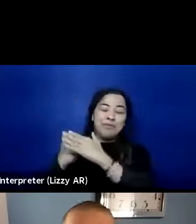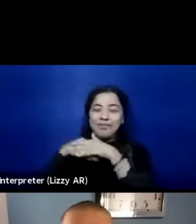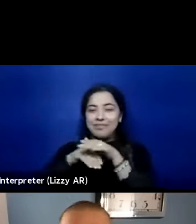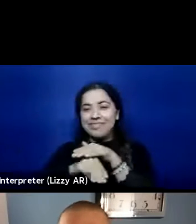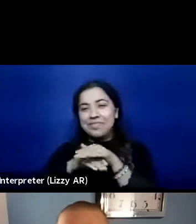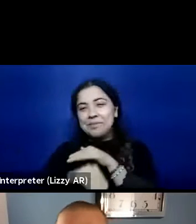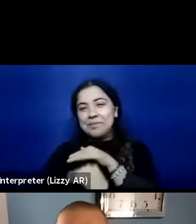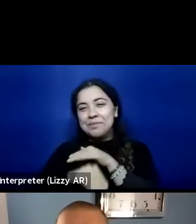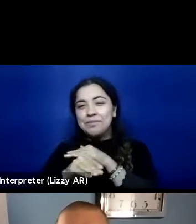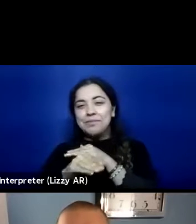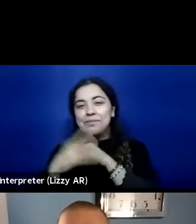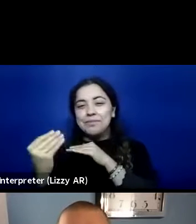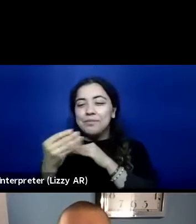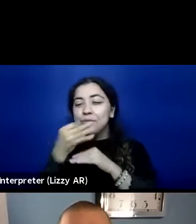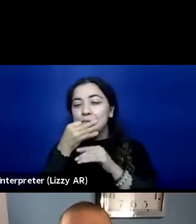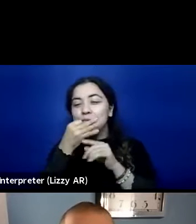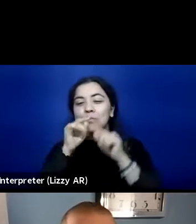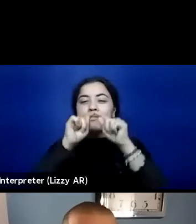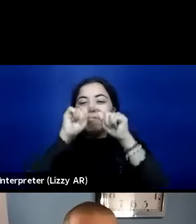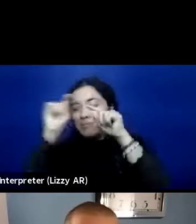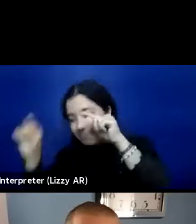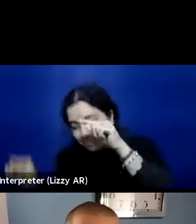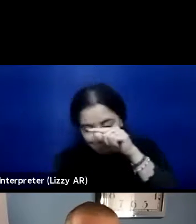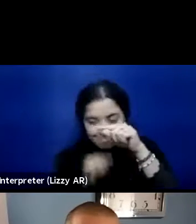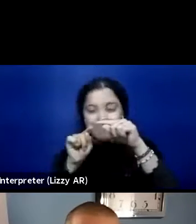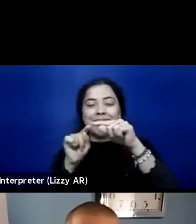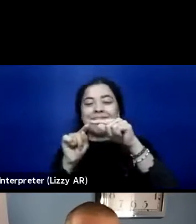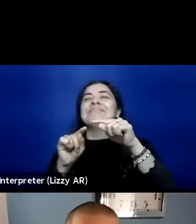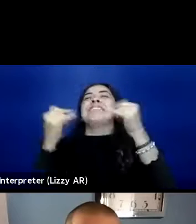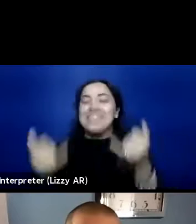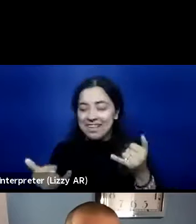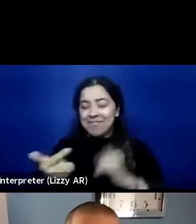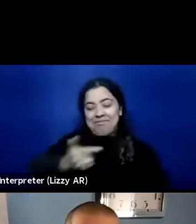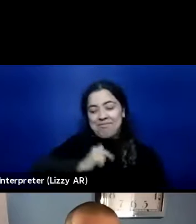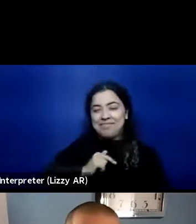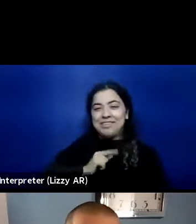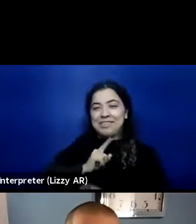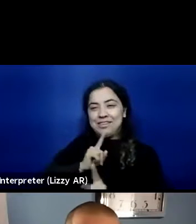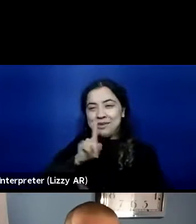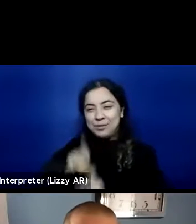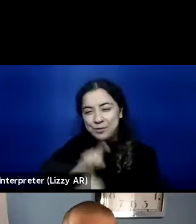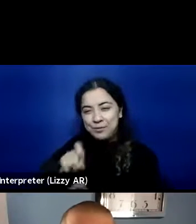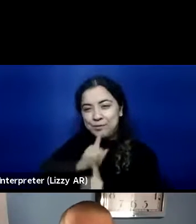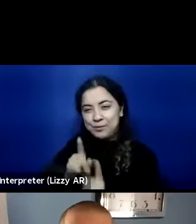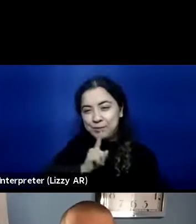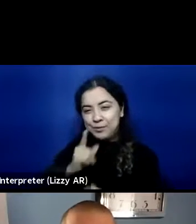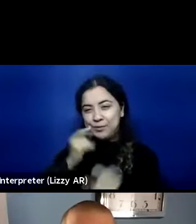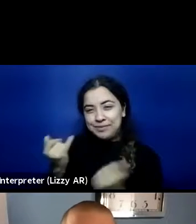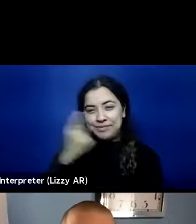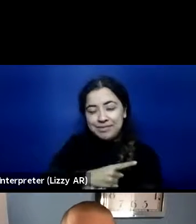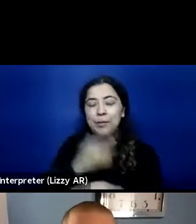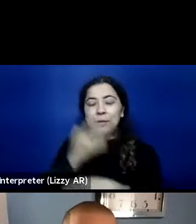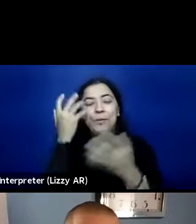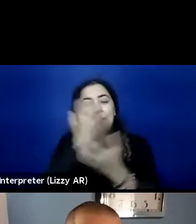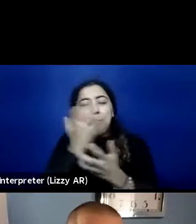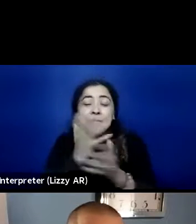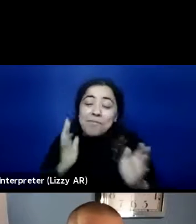and it's coming full circle for me to be here. To interview, today, it's just mind boggling.